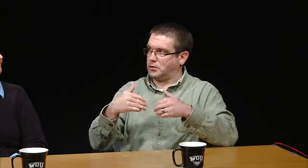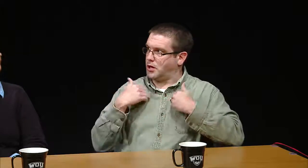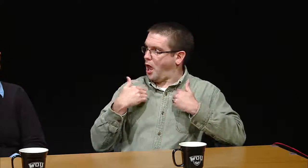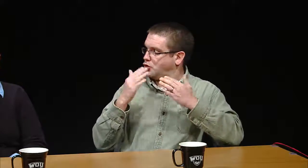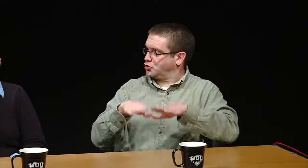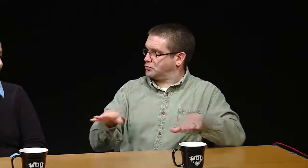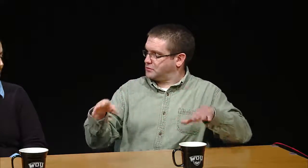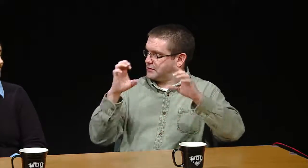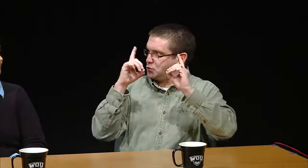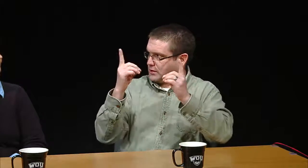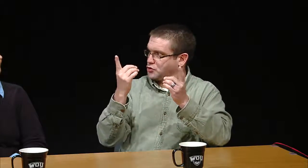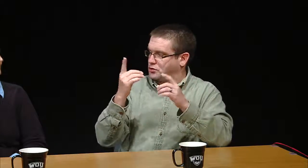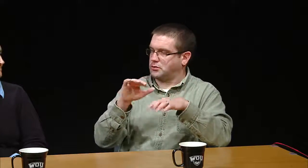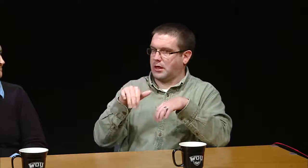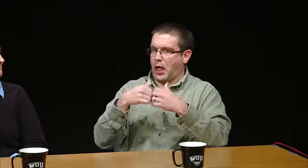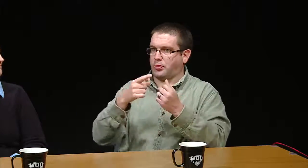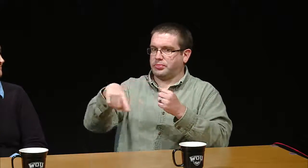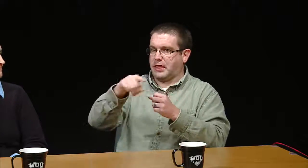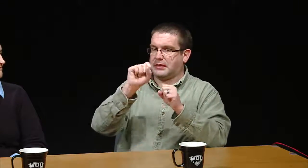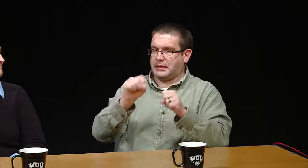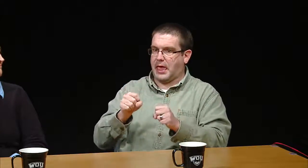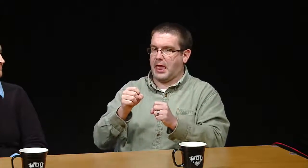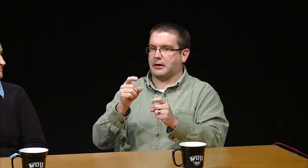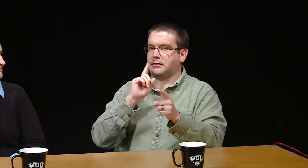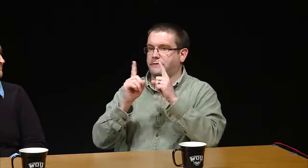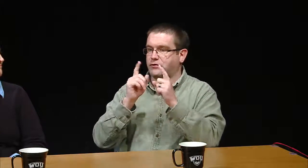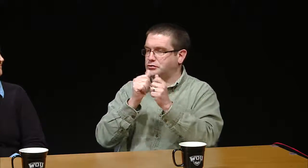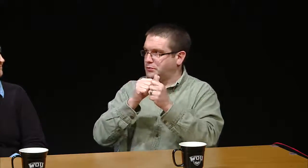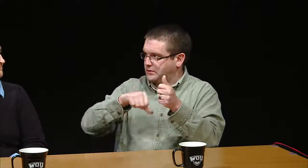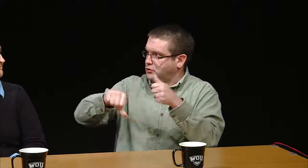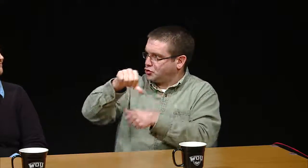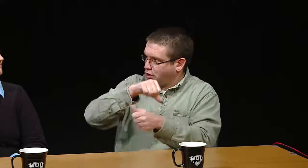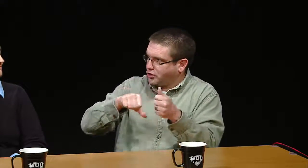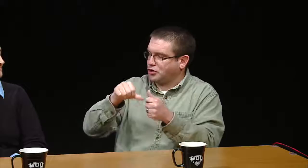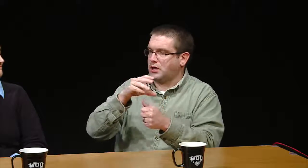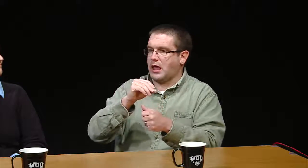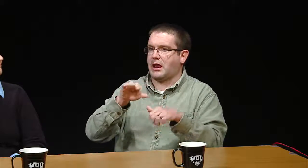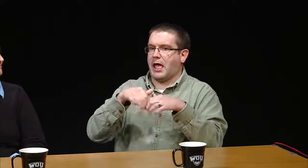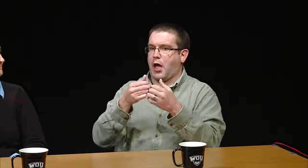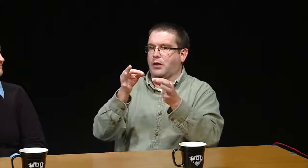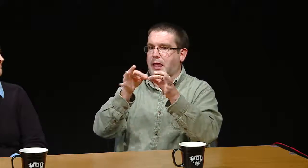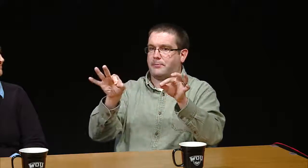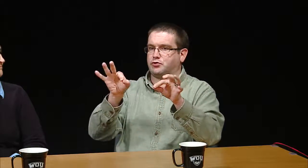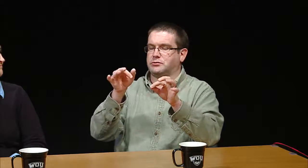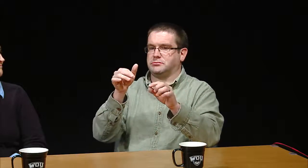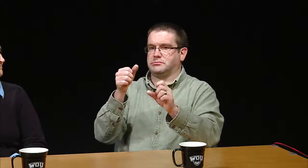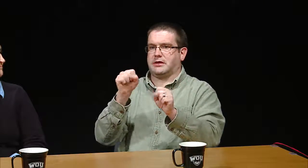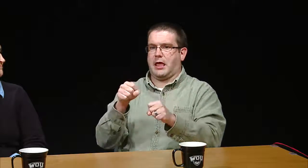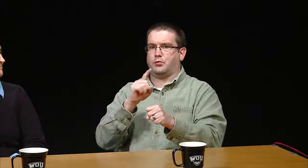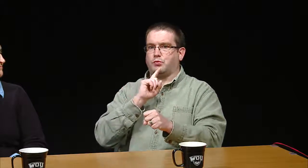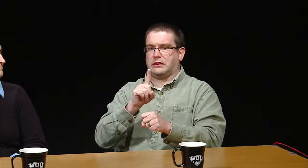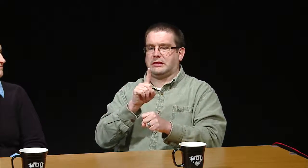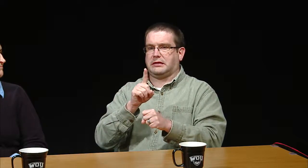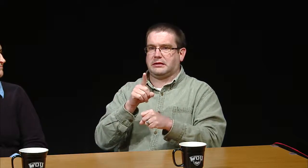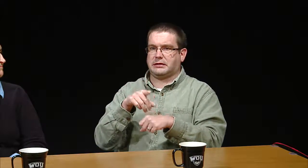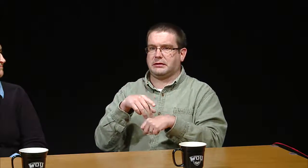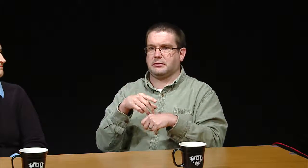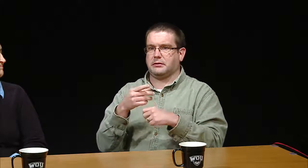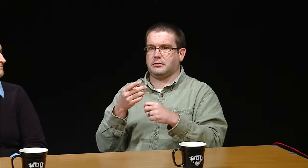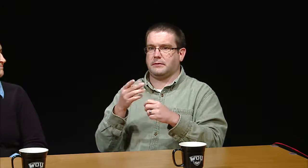is that captions aren't just for someone who has a disability. Captions are really for everyone, and that -- so we can all have the same opportunity